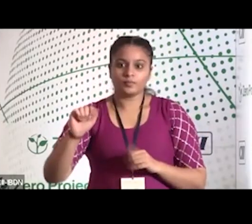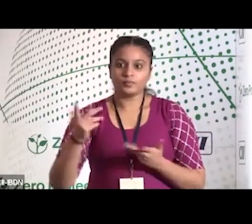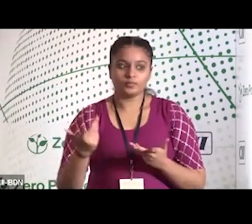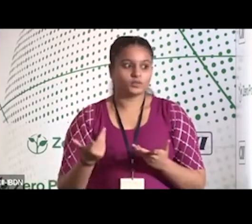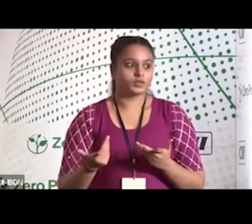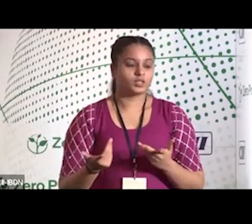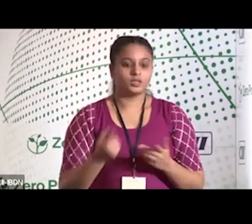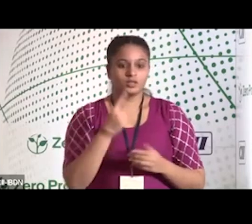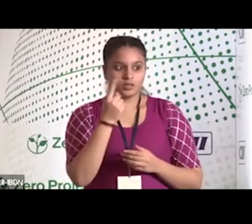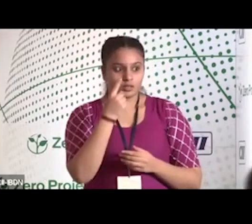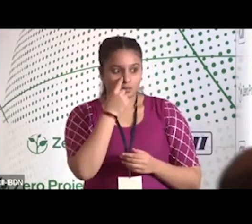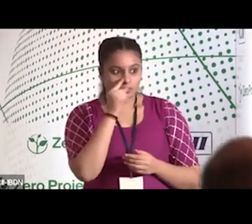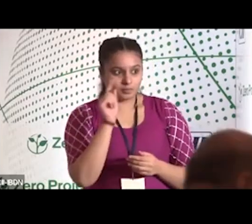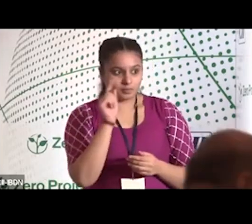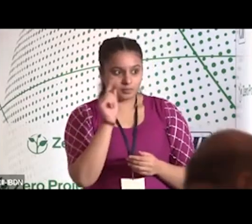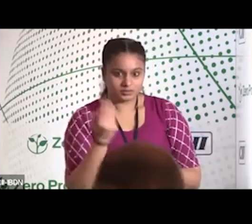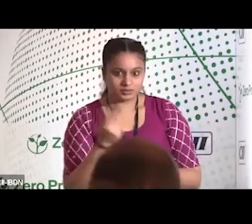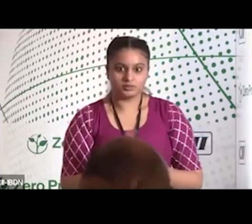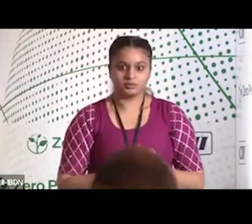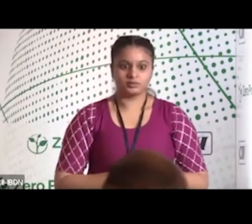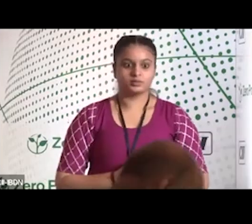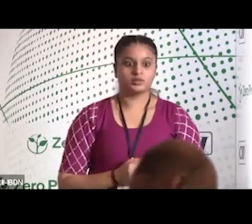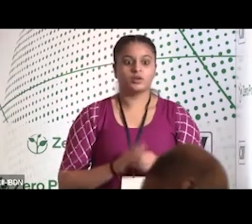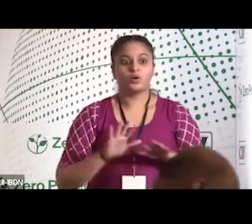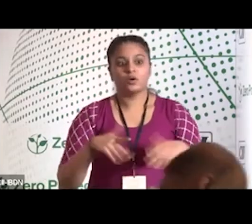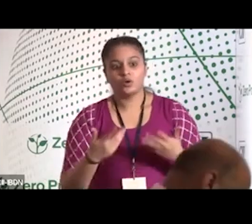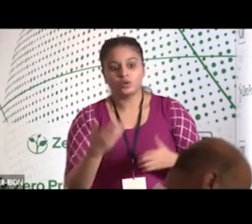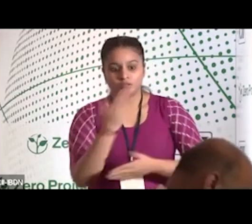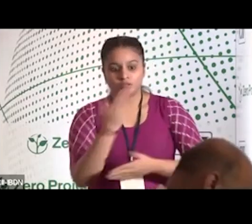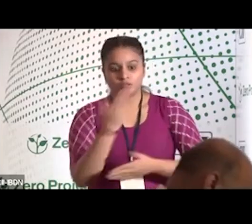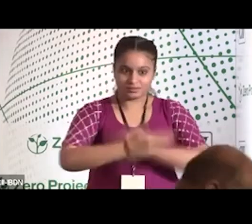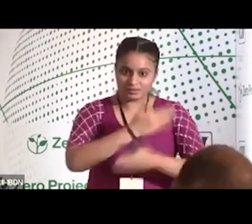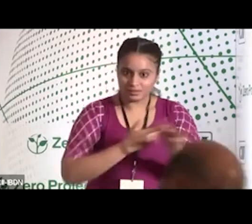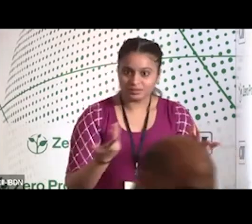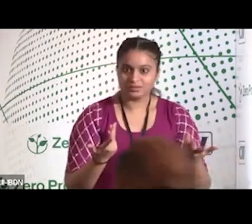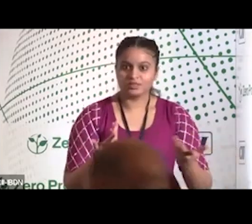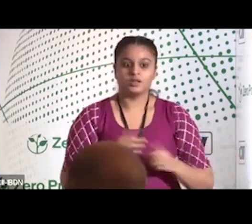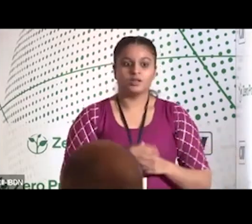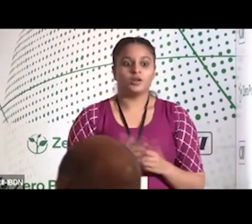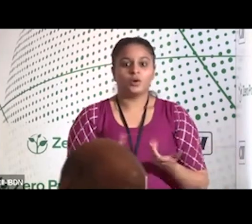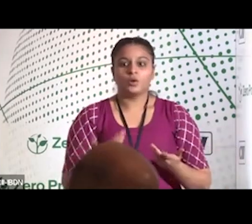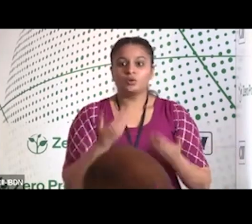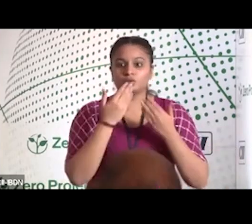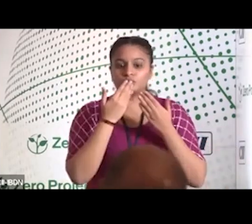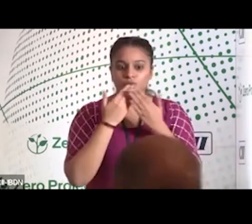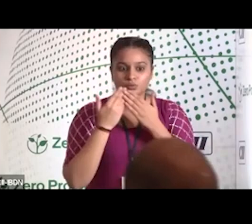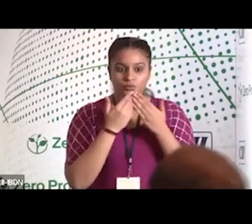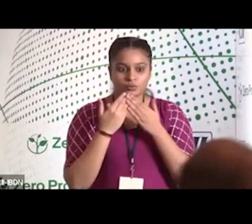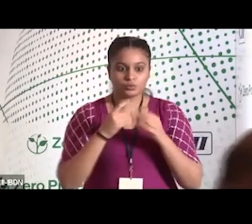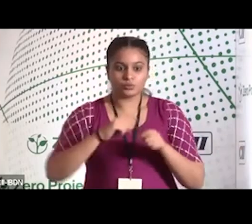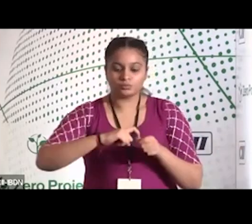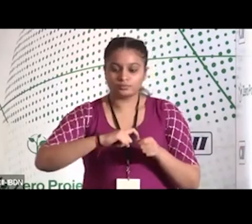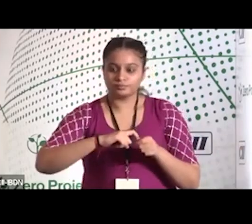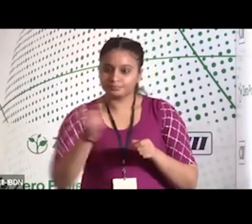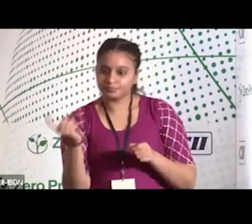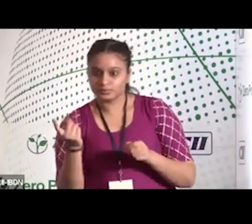or in disable or the drop out but yellow page operator took you to leave